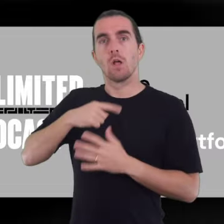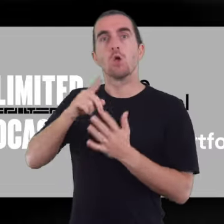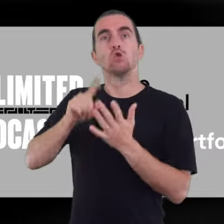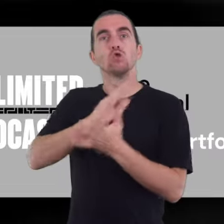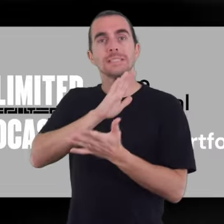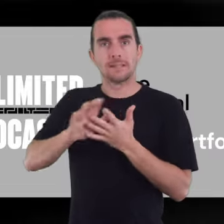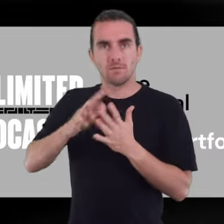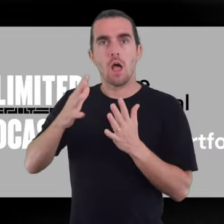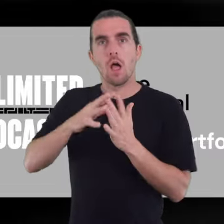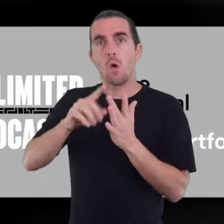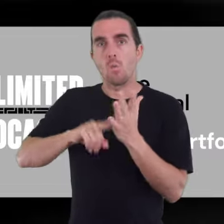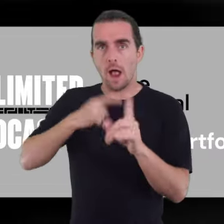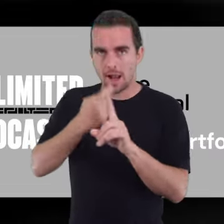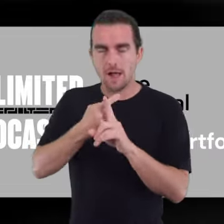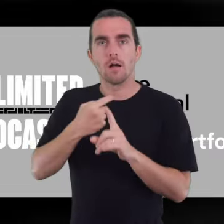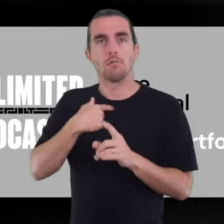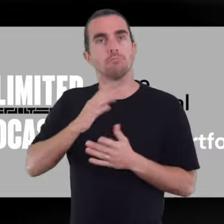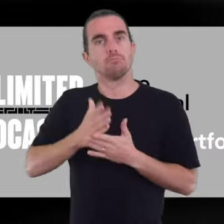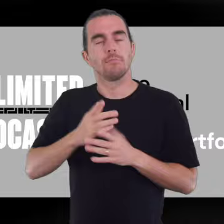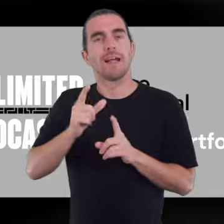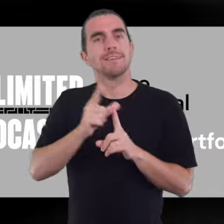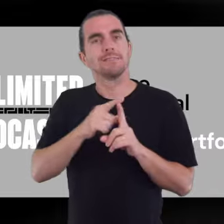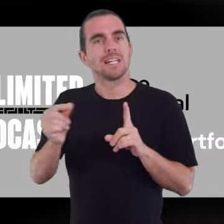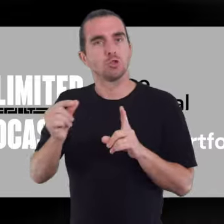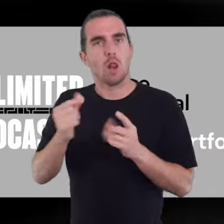[Joseph] My name is Joseph Wilk. I'm primarily a digital artist,